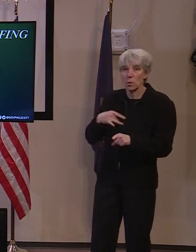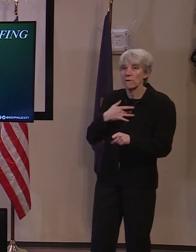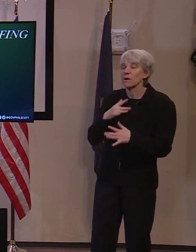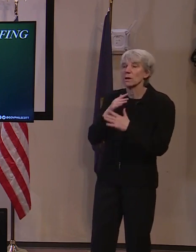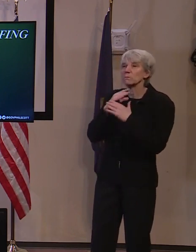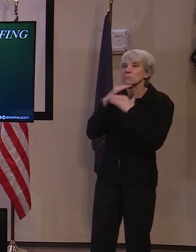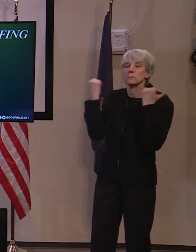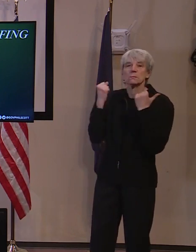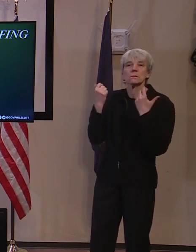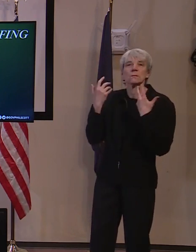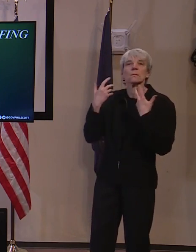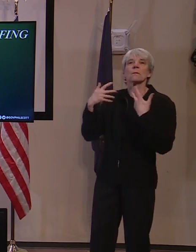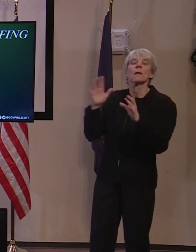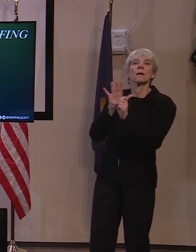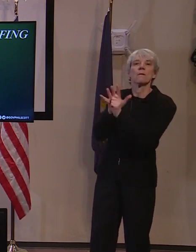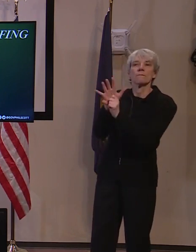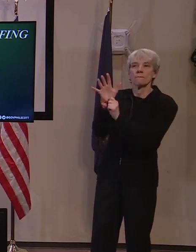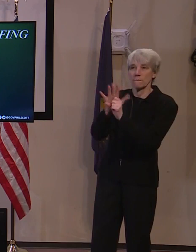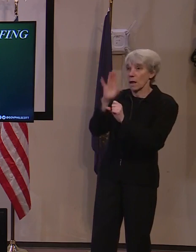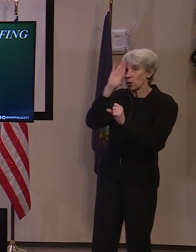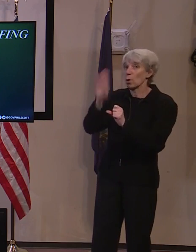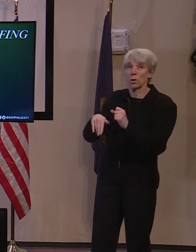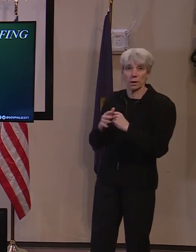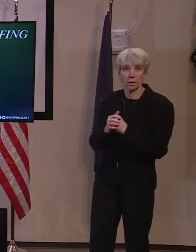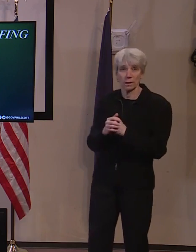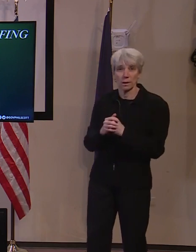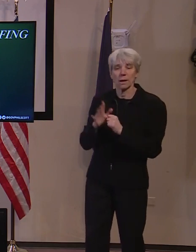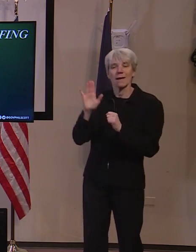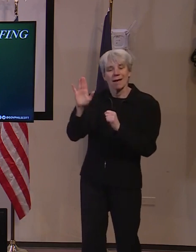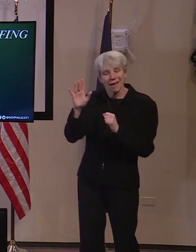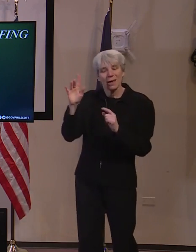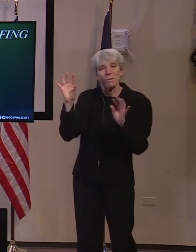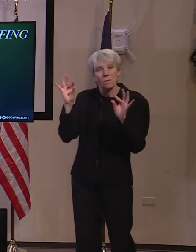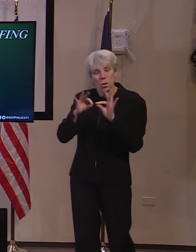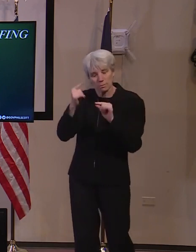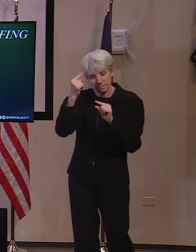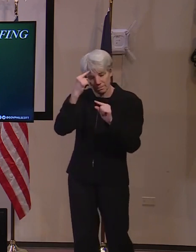However, there is a balance to how we live with this virus. The more we can